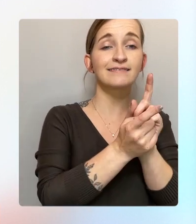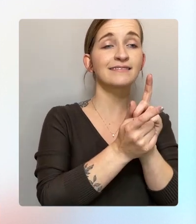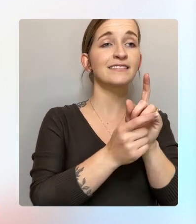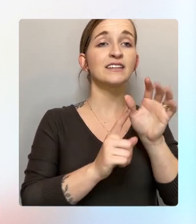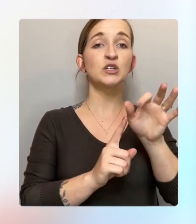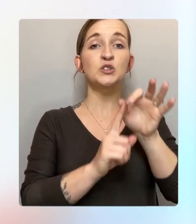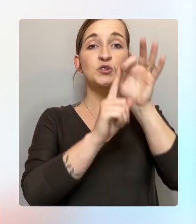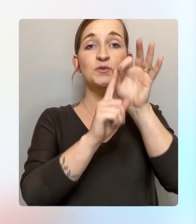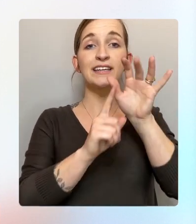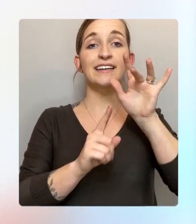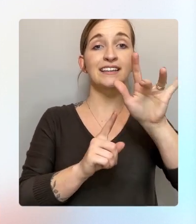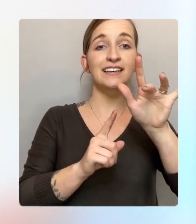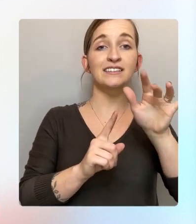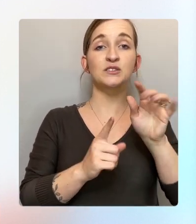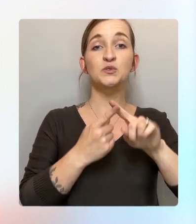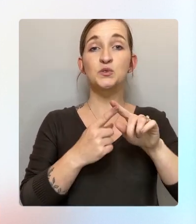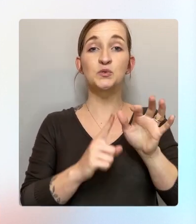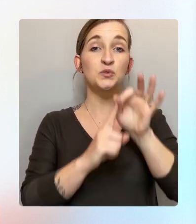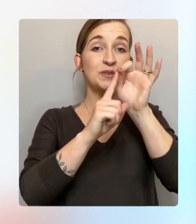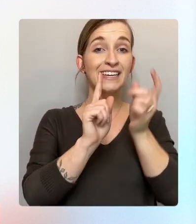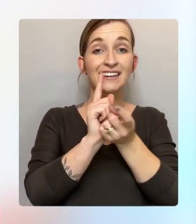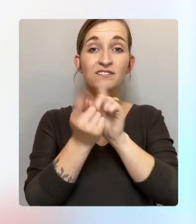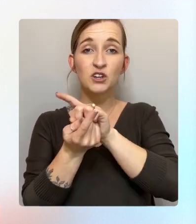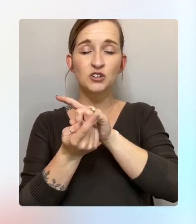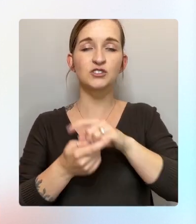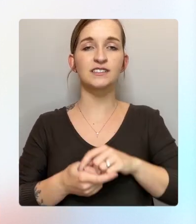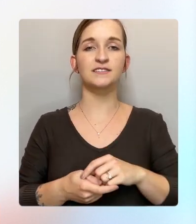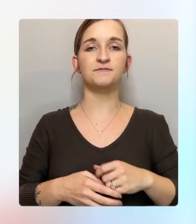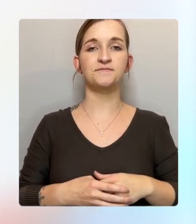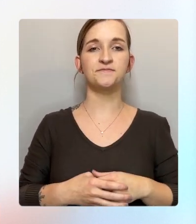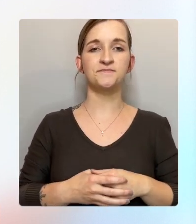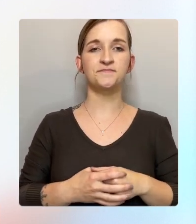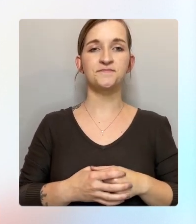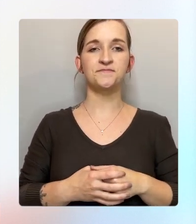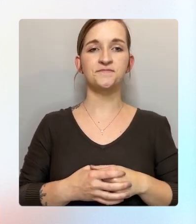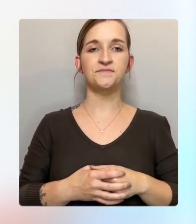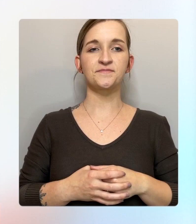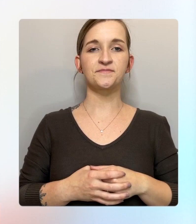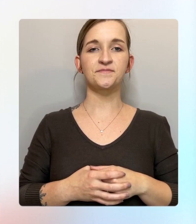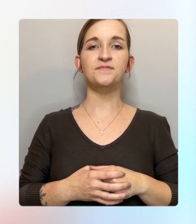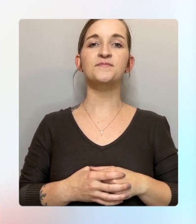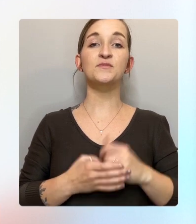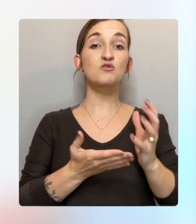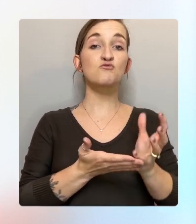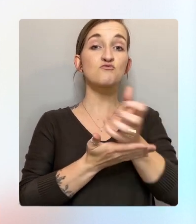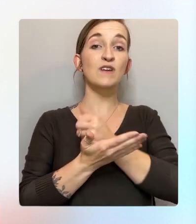Revenue analytics is important for tracking our game sales. User notification analytics let us know